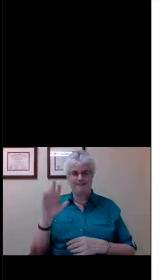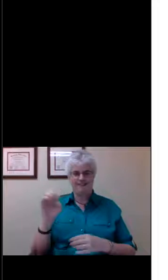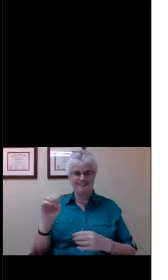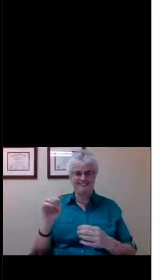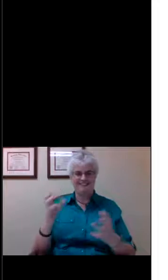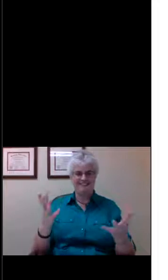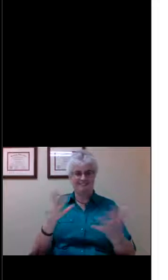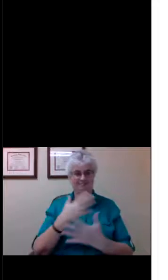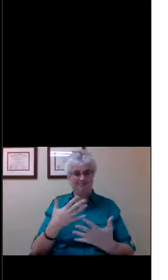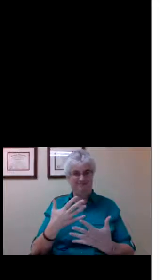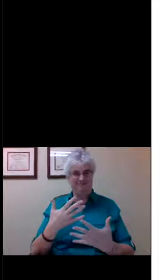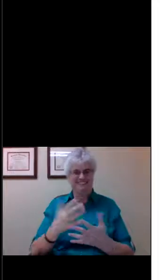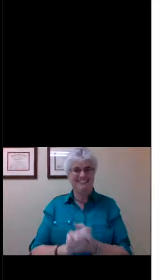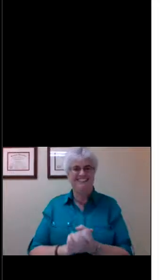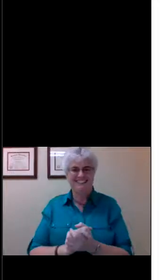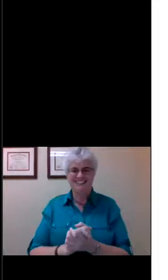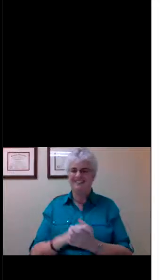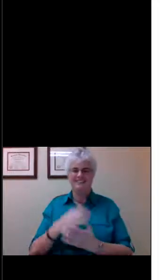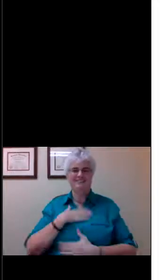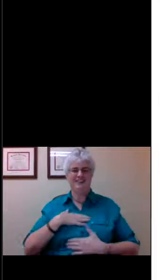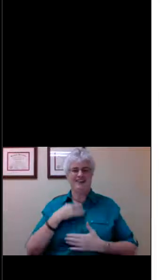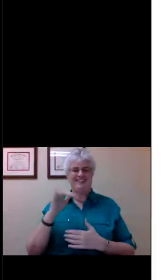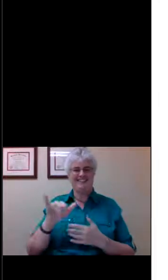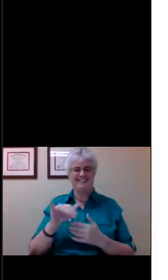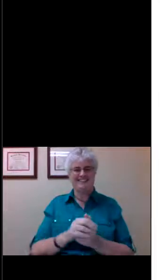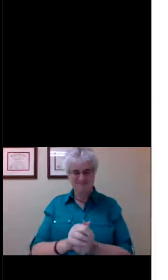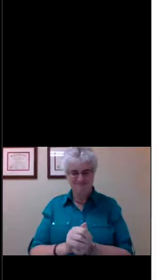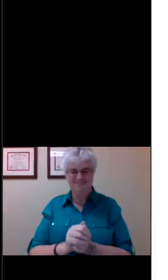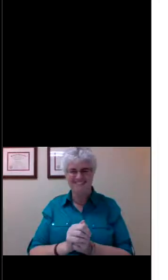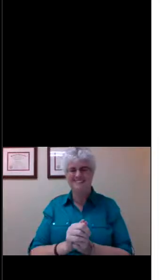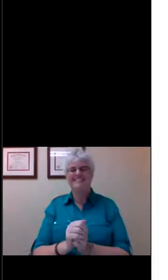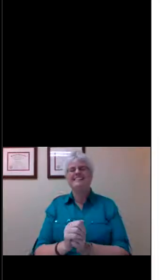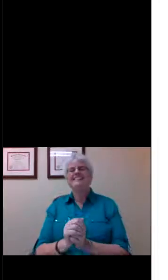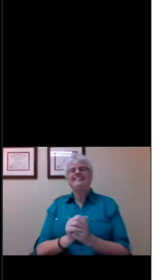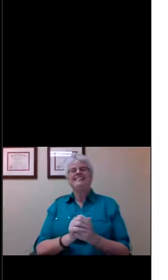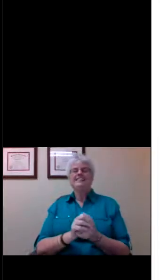you're enjoying my sexy male voice that you're hearing today , so let's all enjoy